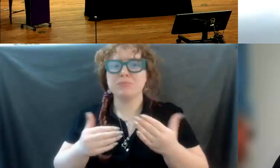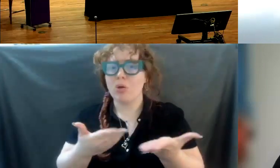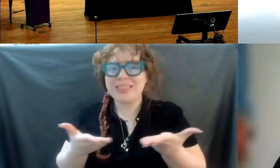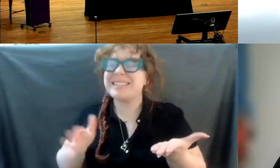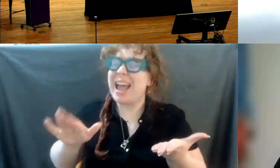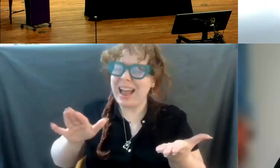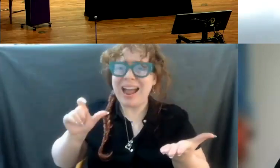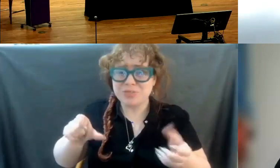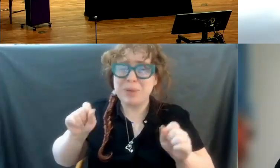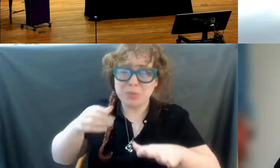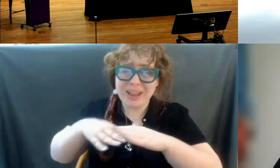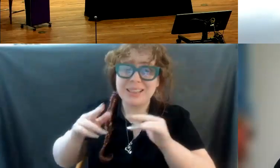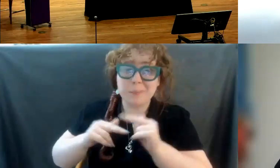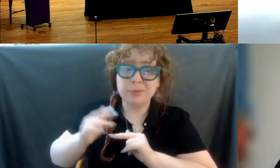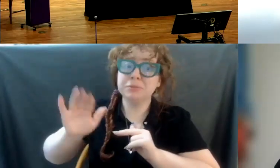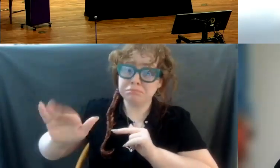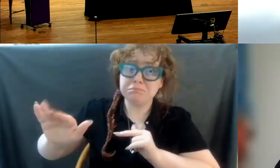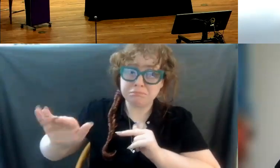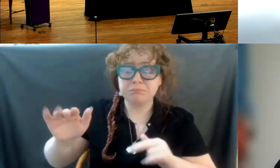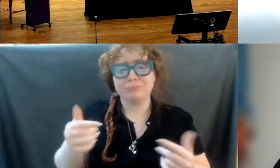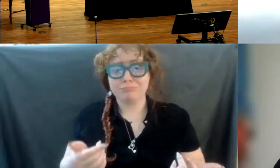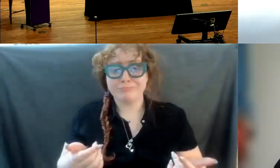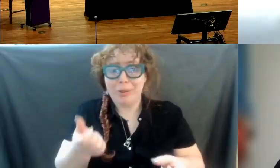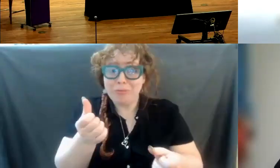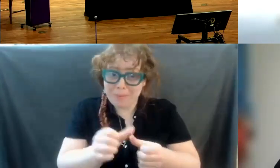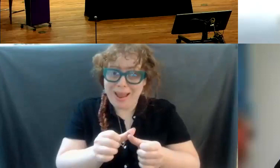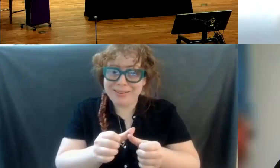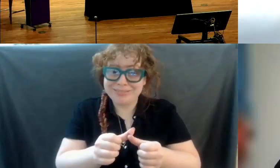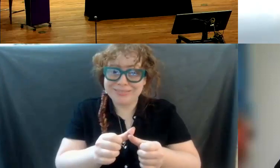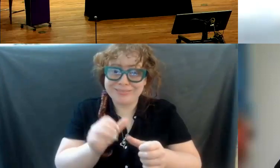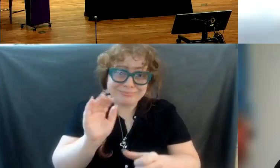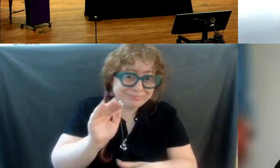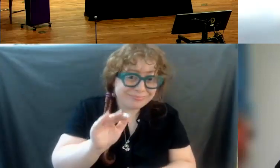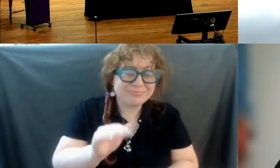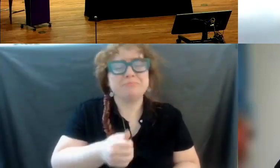what I'm asking for, for all of us, is to have some patience with each other. A lot of the reasons things are created